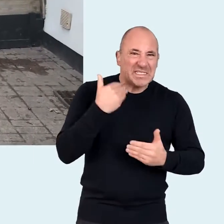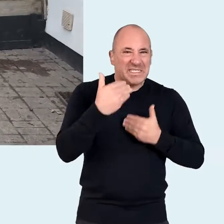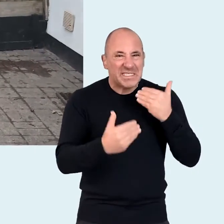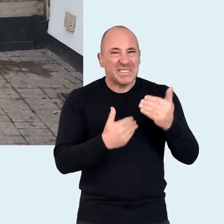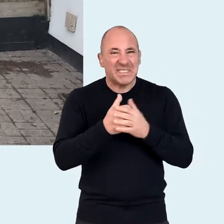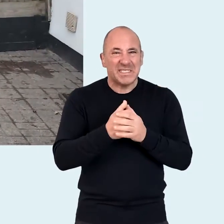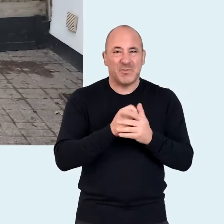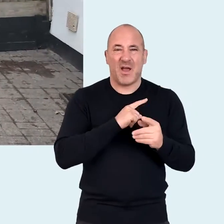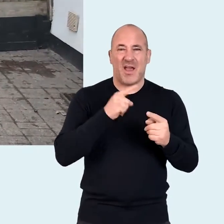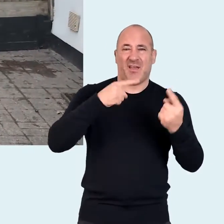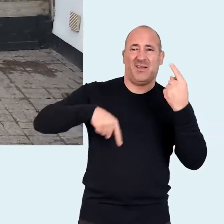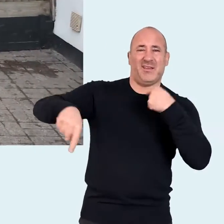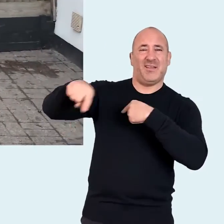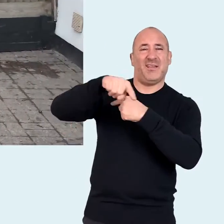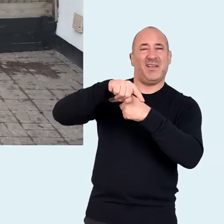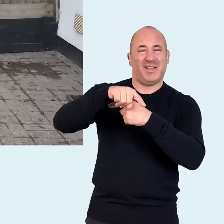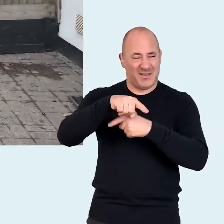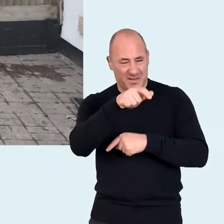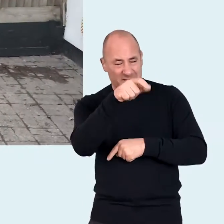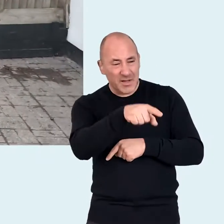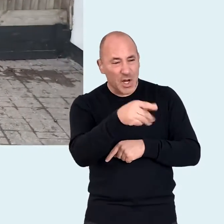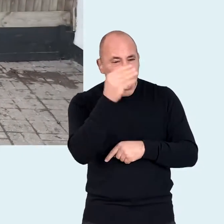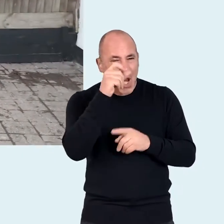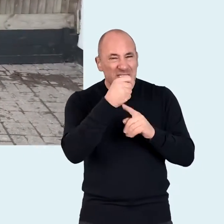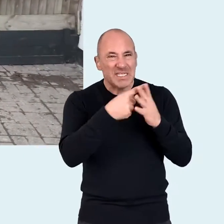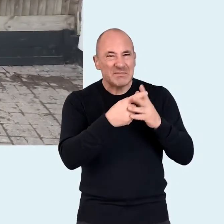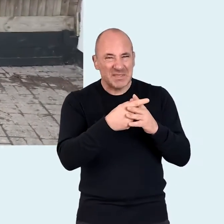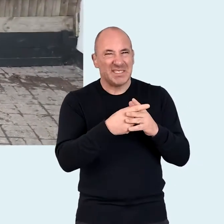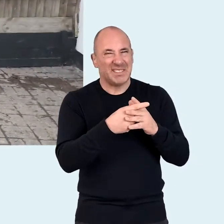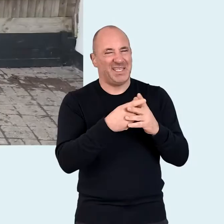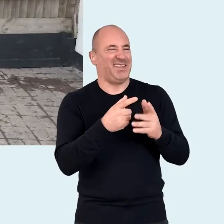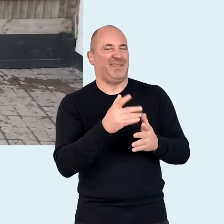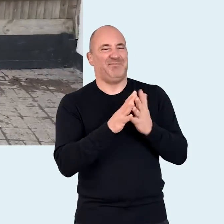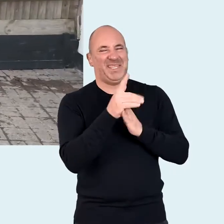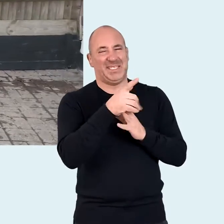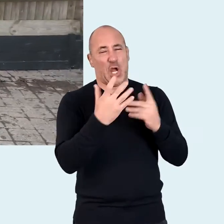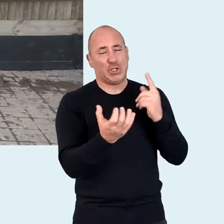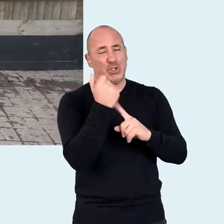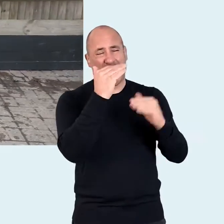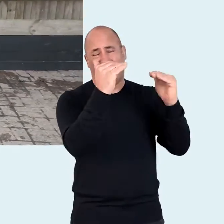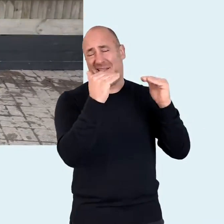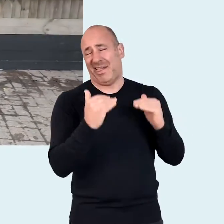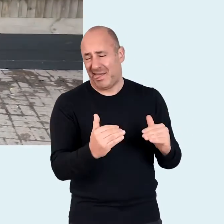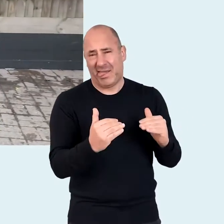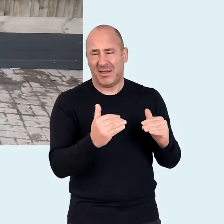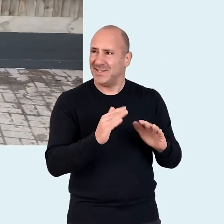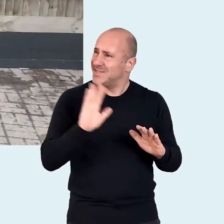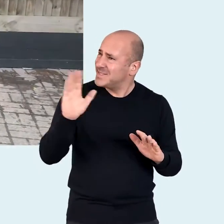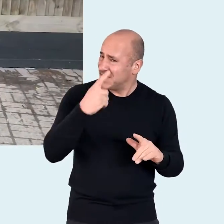people have low expectations of what a person with a learning disability can achieve. So